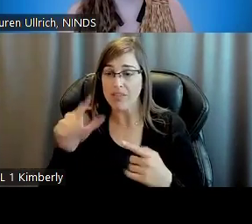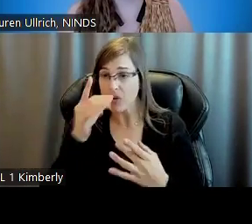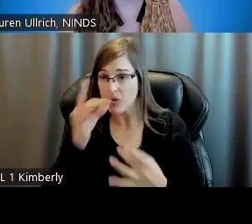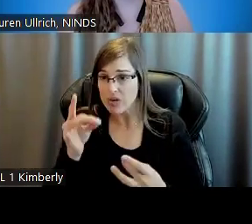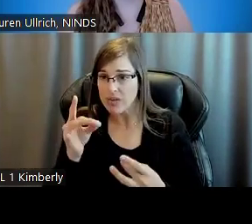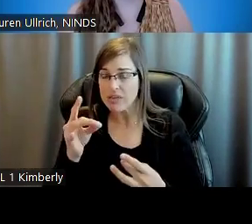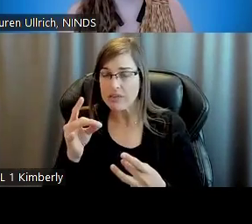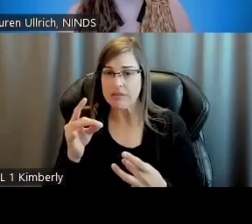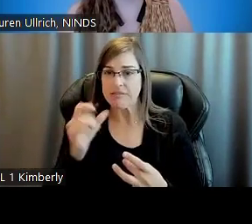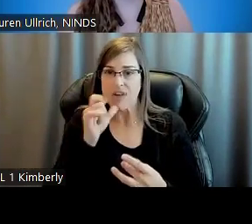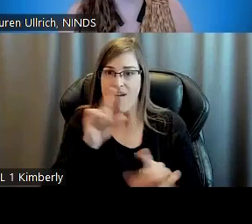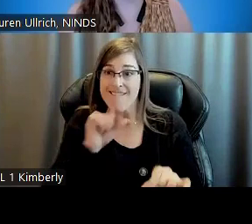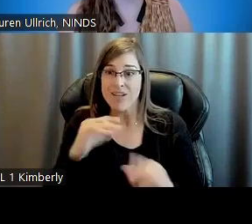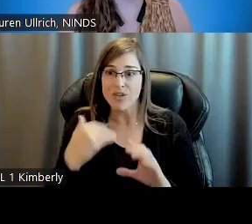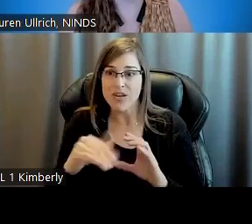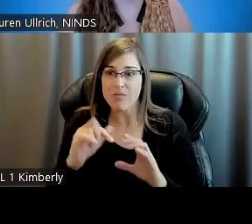not answer your e-mails or phone calls?